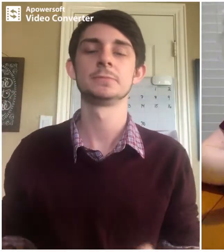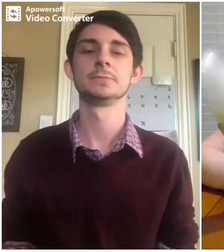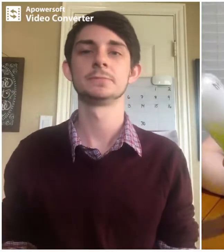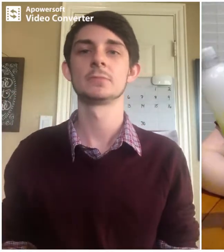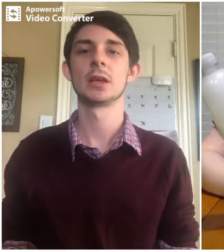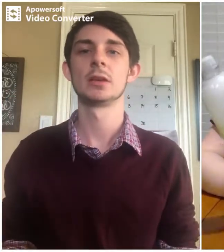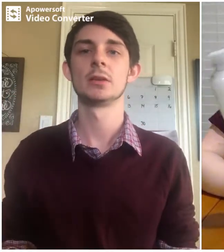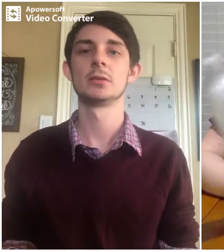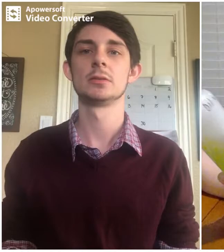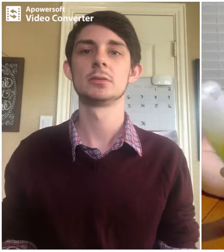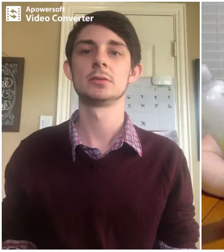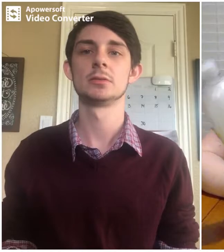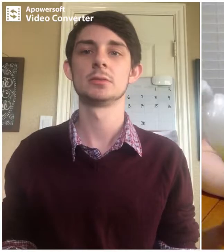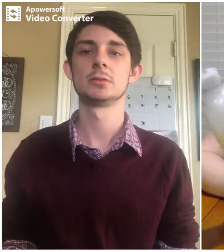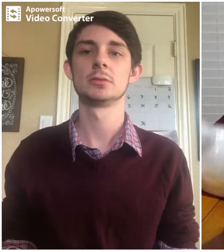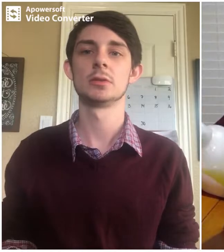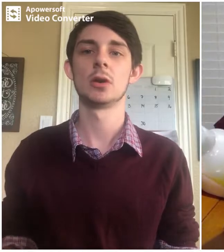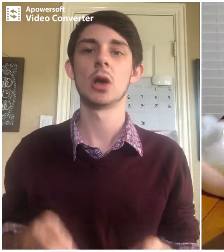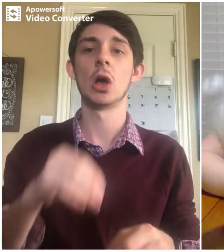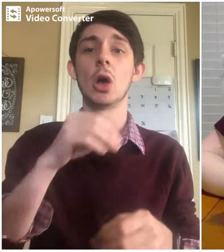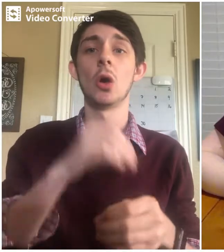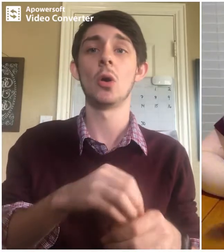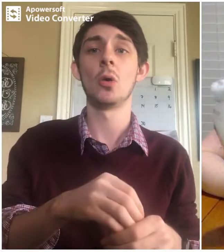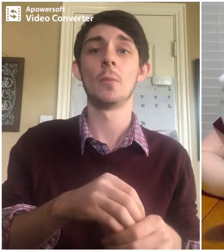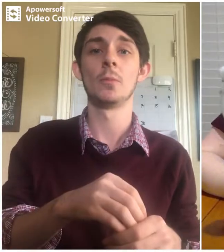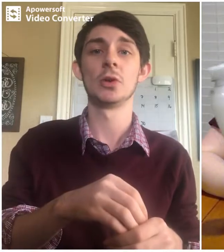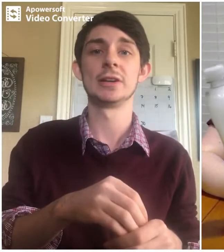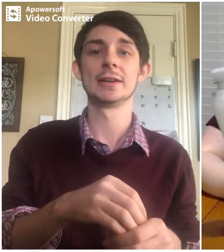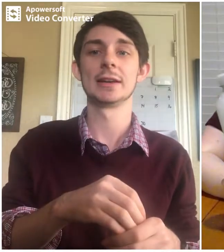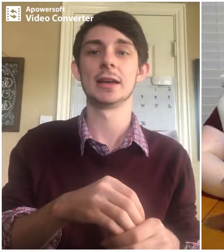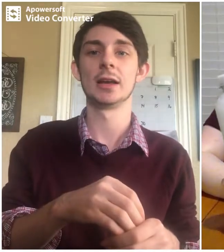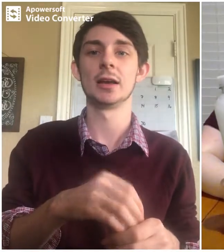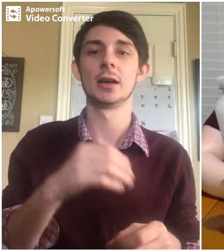effect of oil being added to water. So the detergent acts as a bridge to the